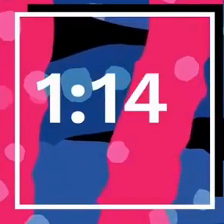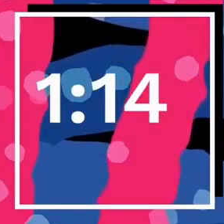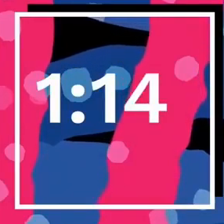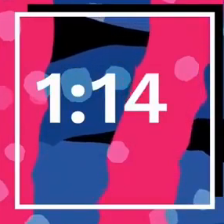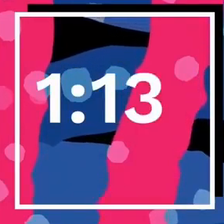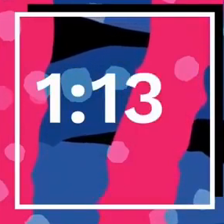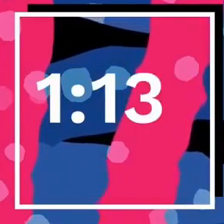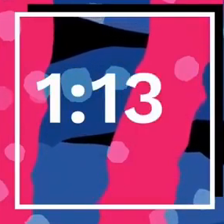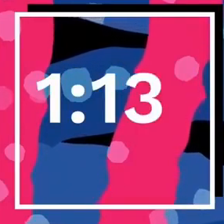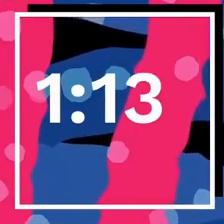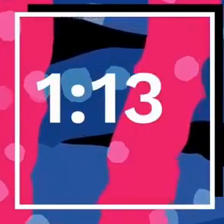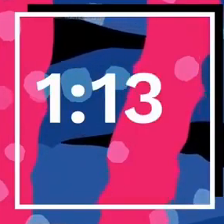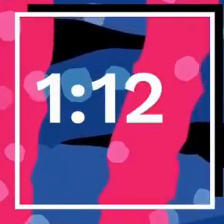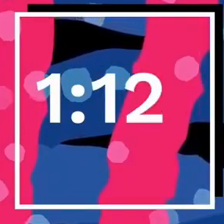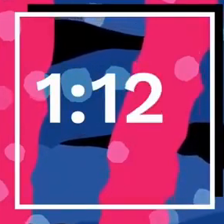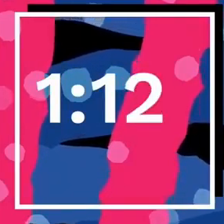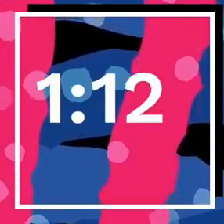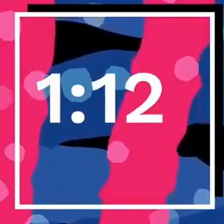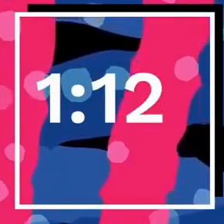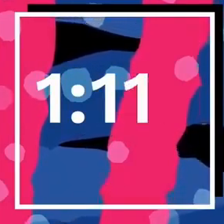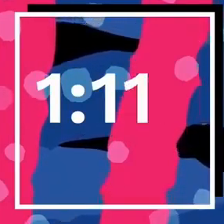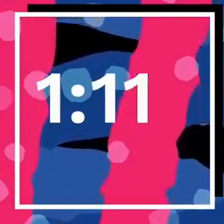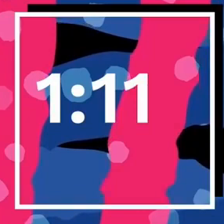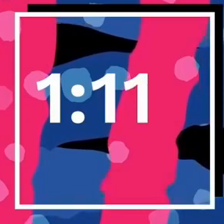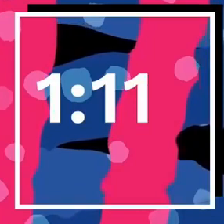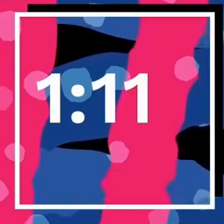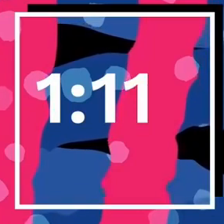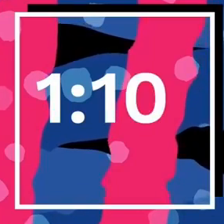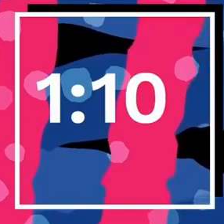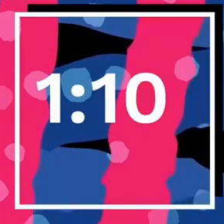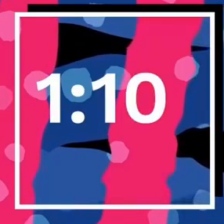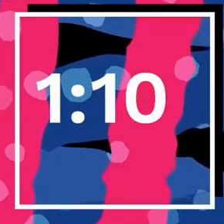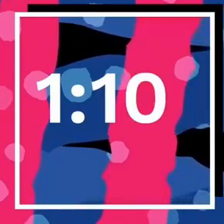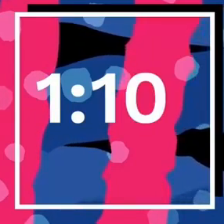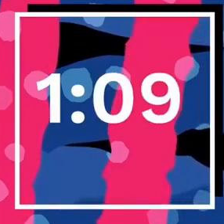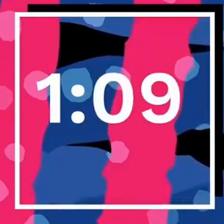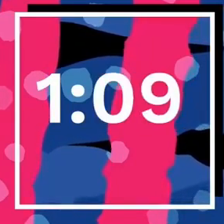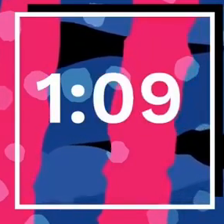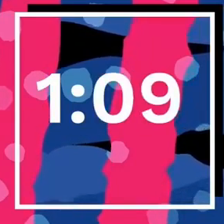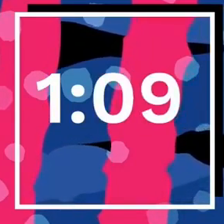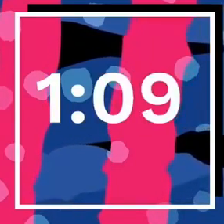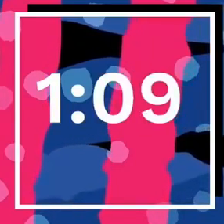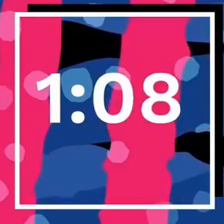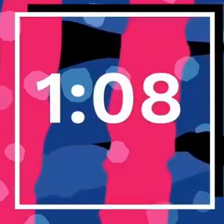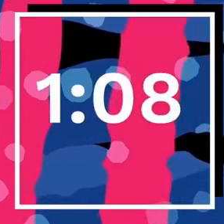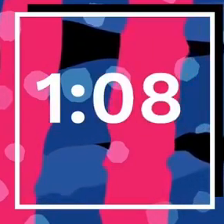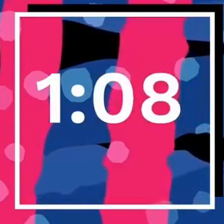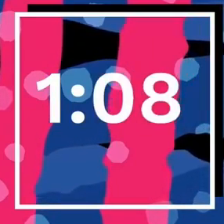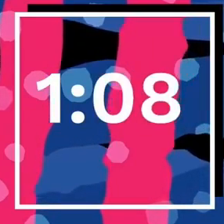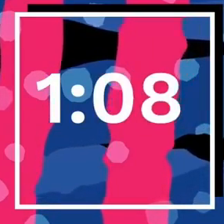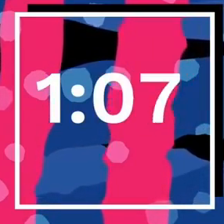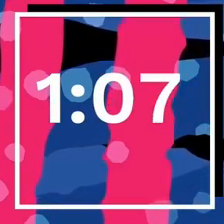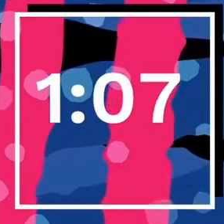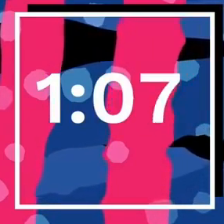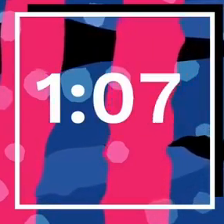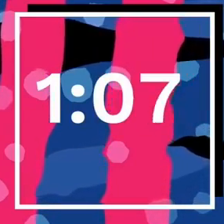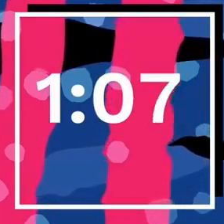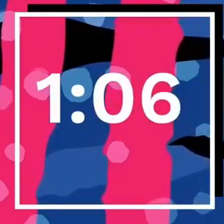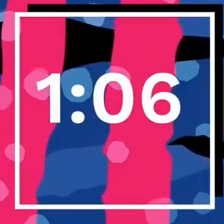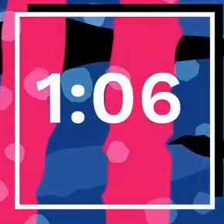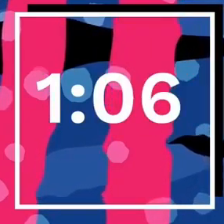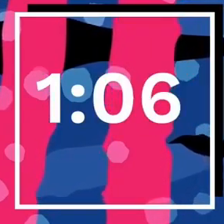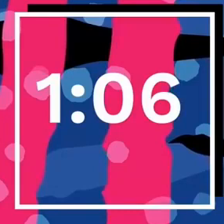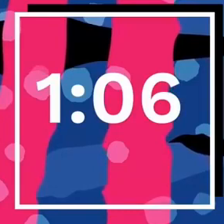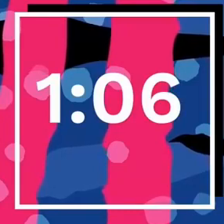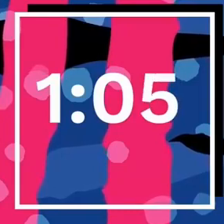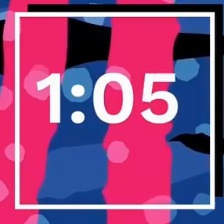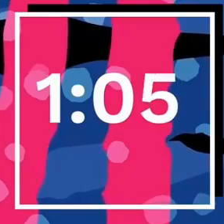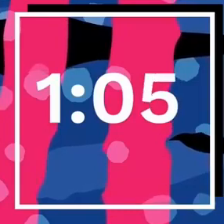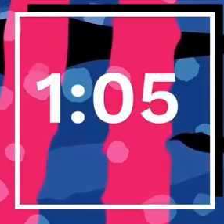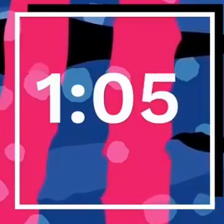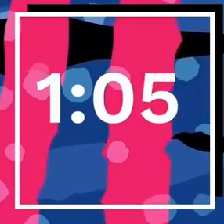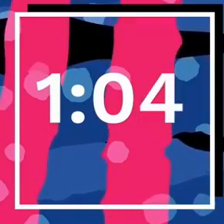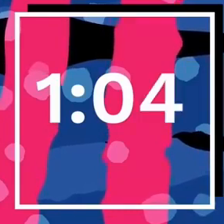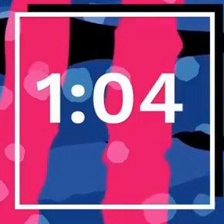GATHERED IN ATLANTA PAPA